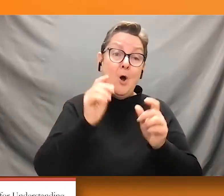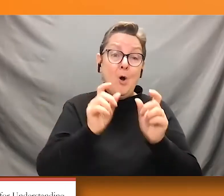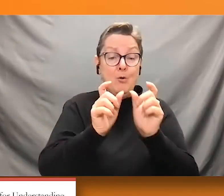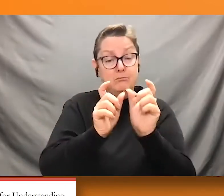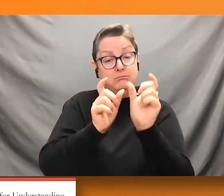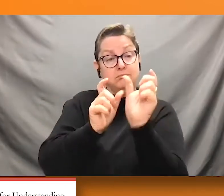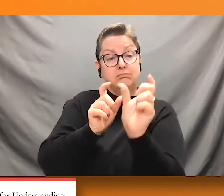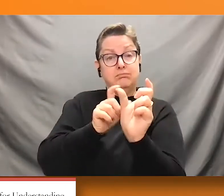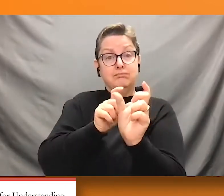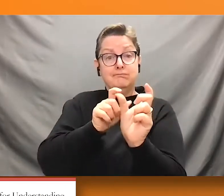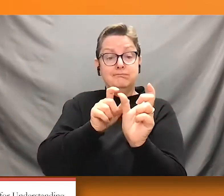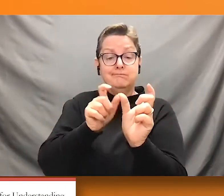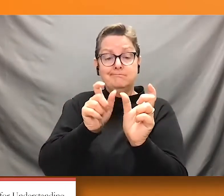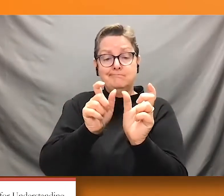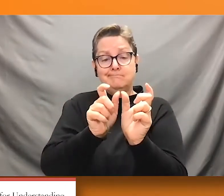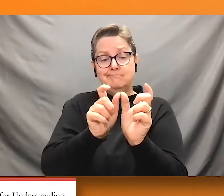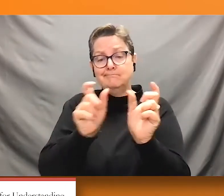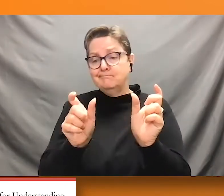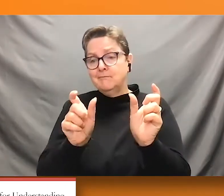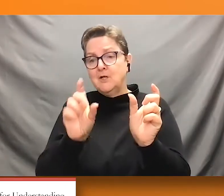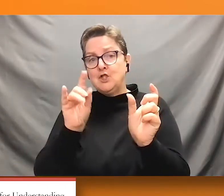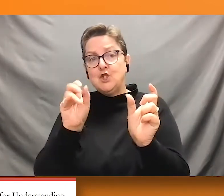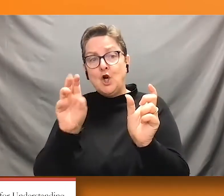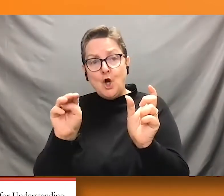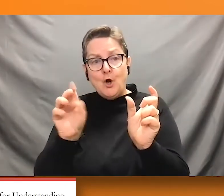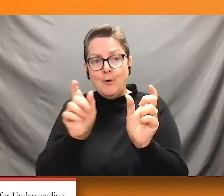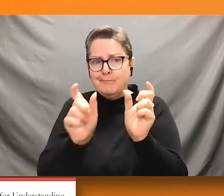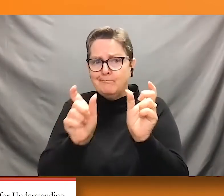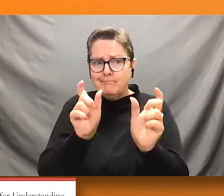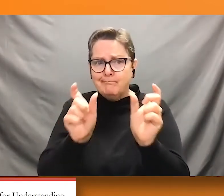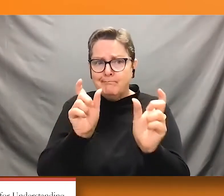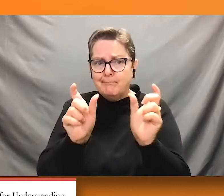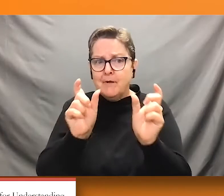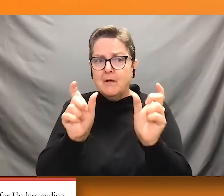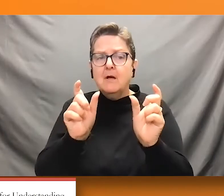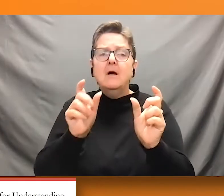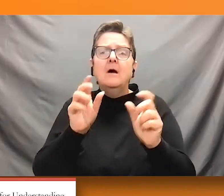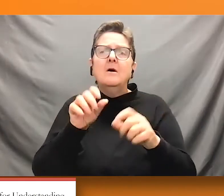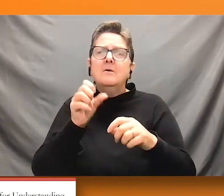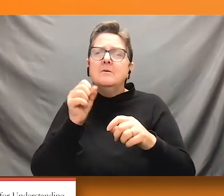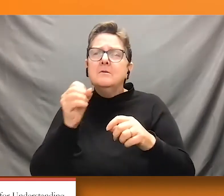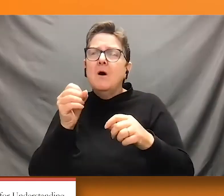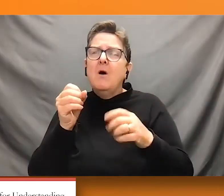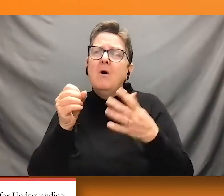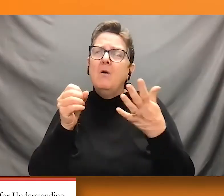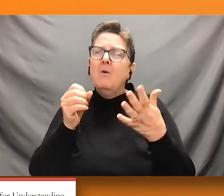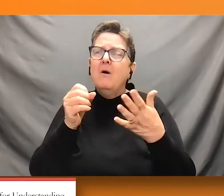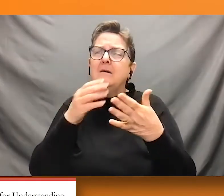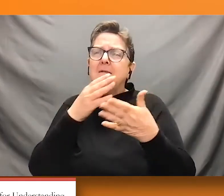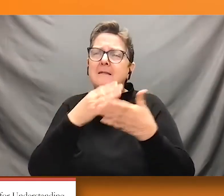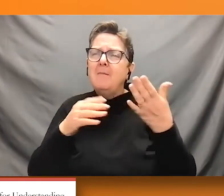prefixes, suffixes, and root words to get through this and then the background knowledge that I have from